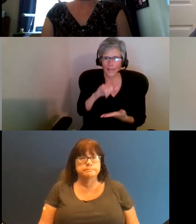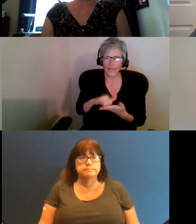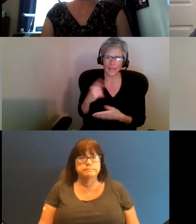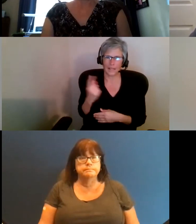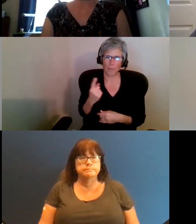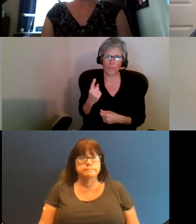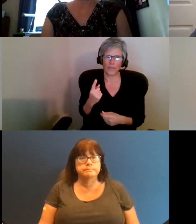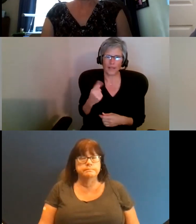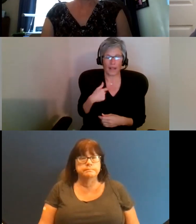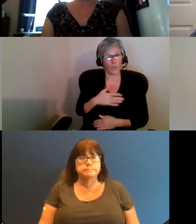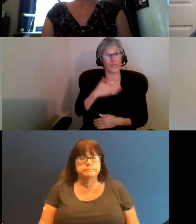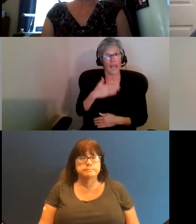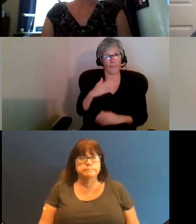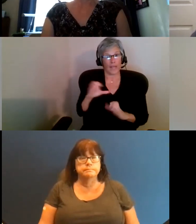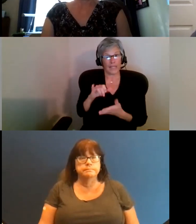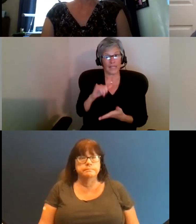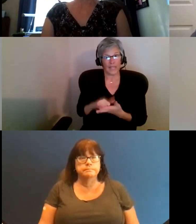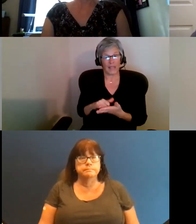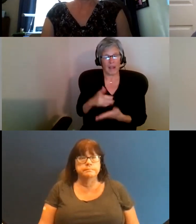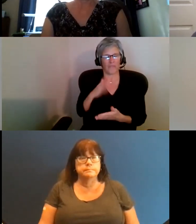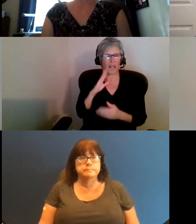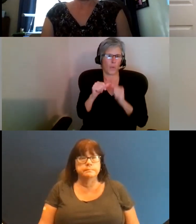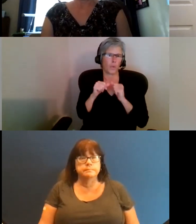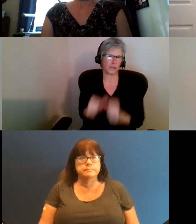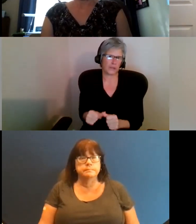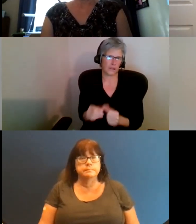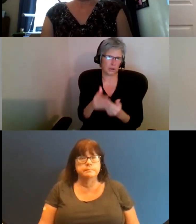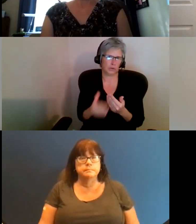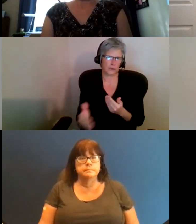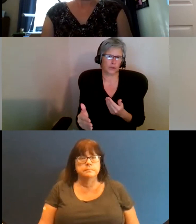was happy that I did and I think it's something I'm going to continue moving forward with.